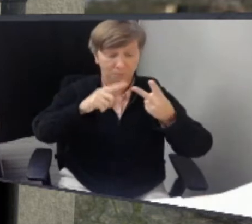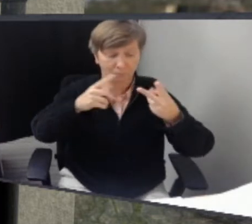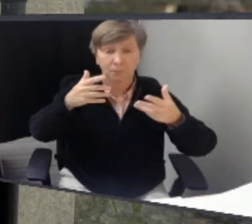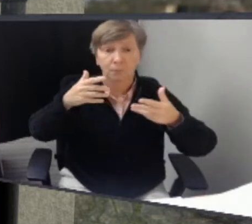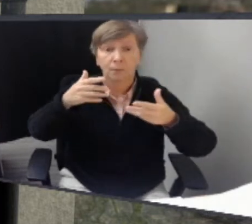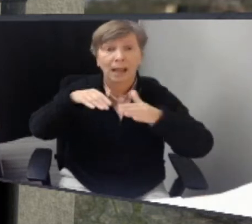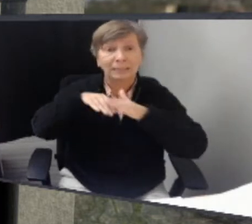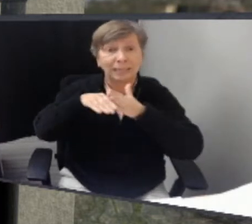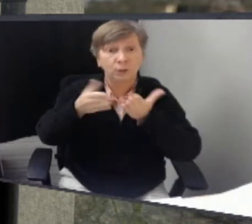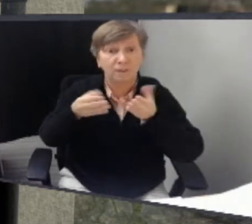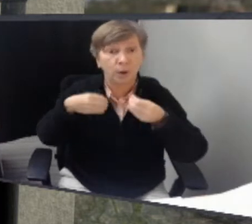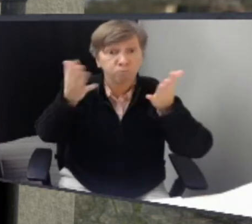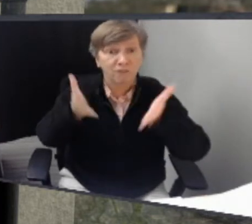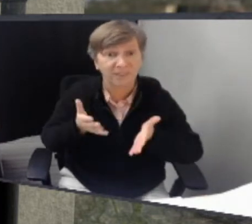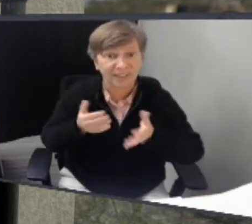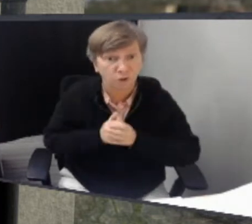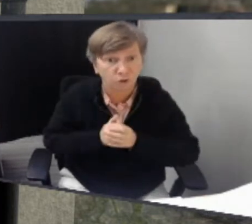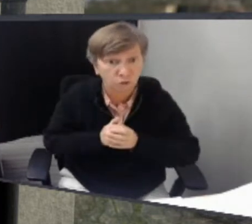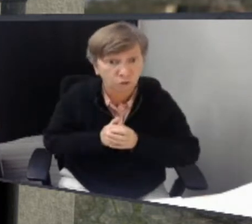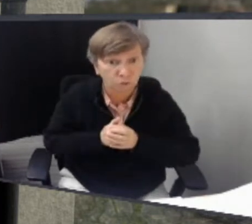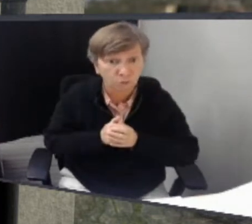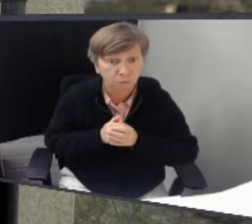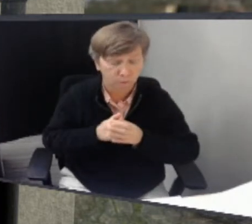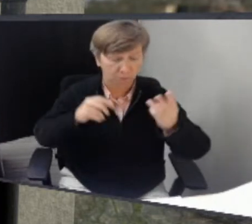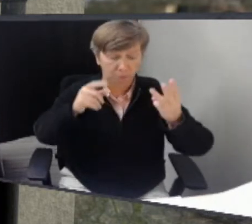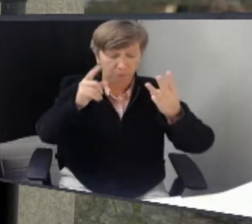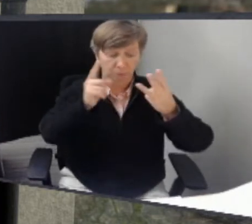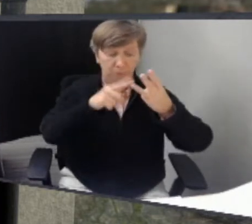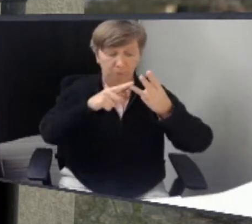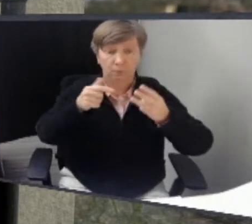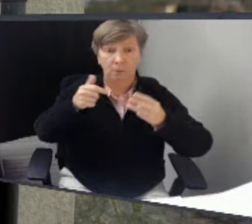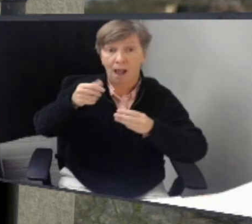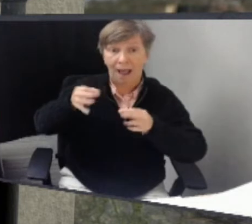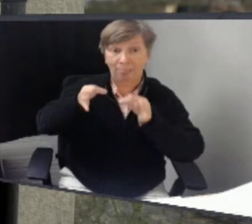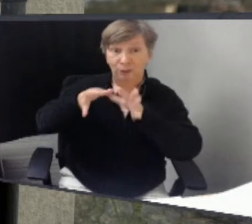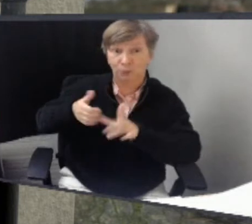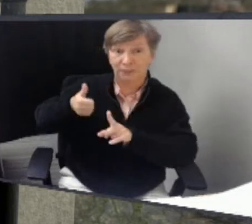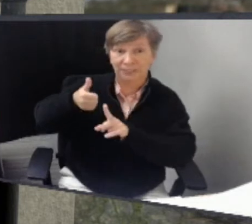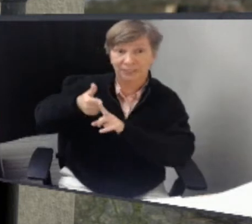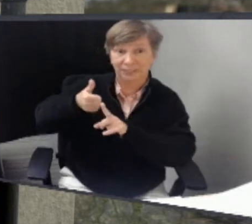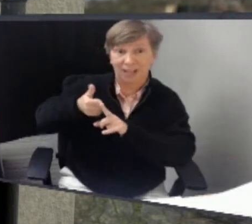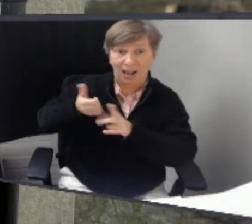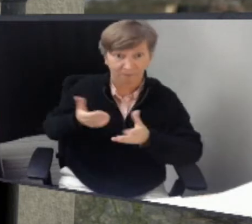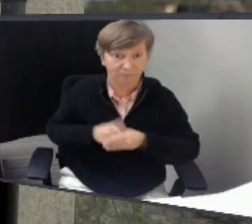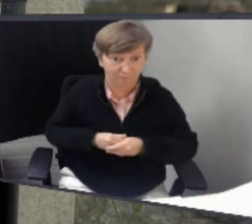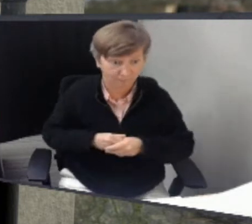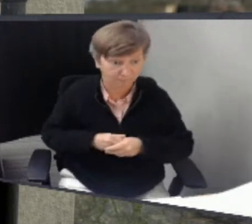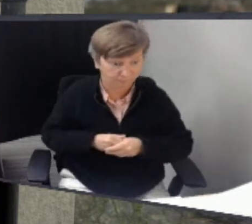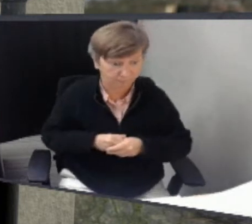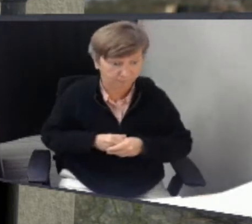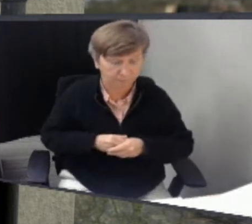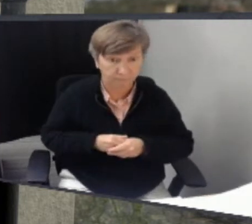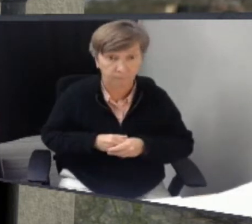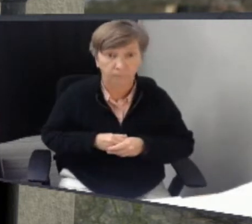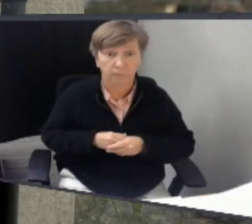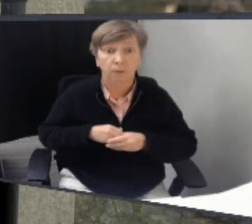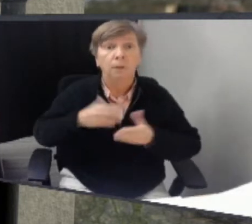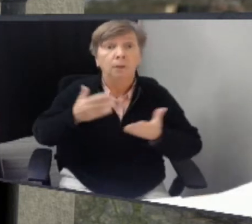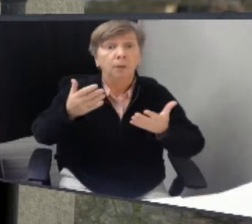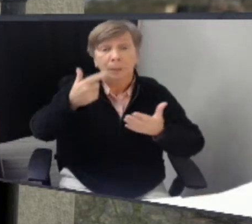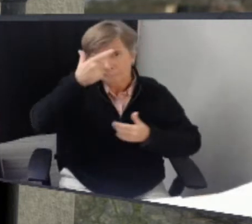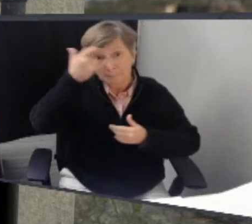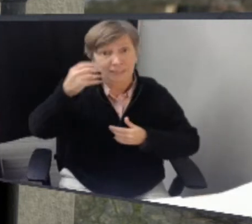discussions about the Hub, and service providers using a Hub, and how interpreters as well can use